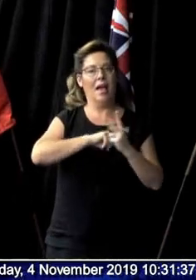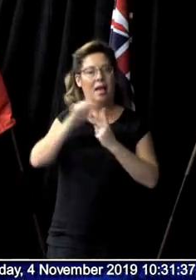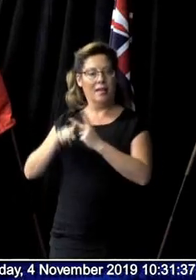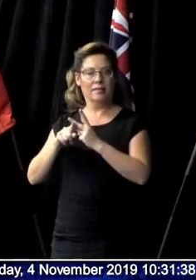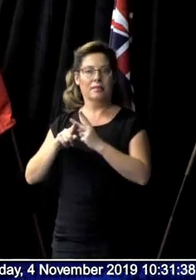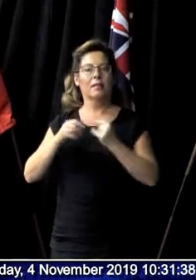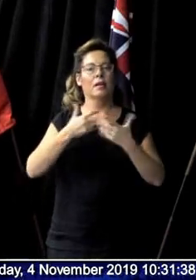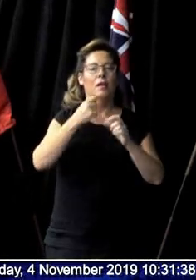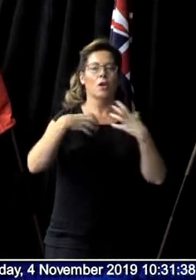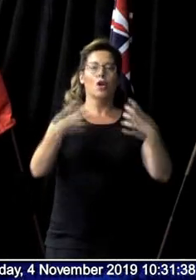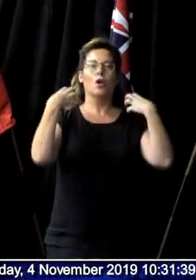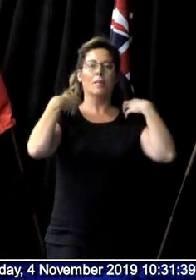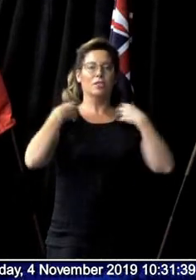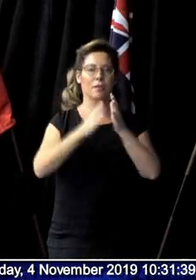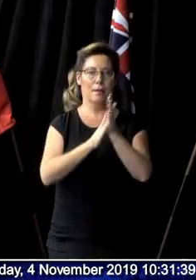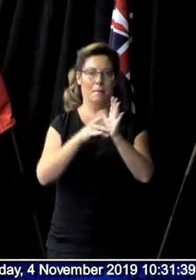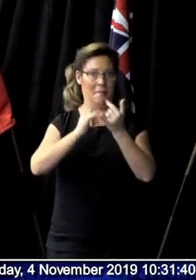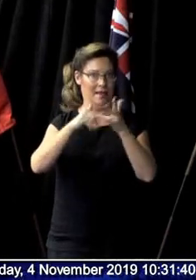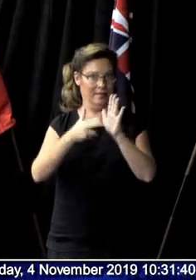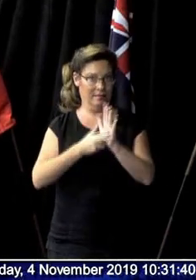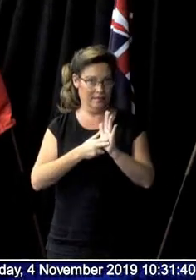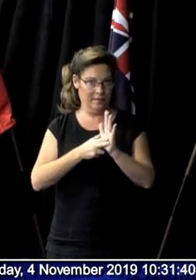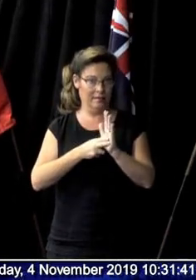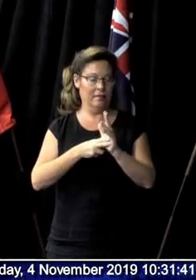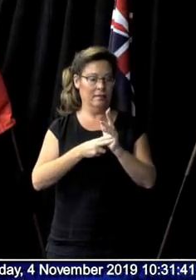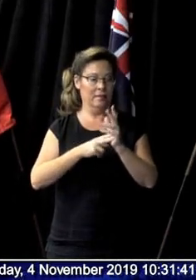I shall ask Commissioner Mason to perform the acknowledgement of country.